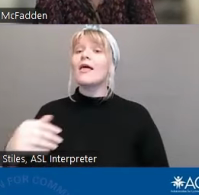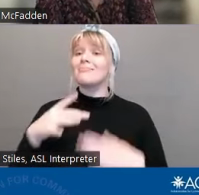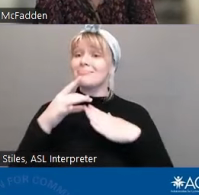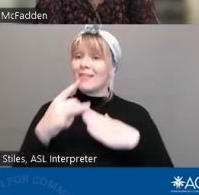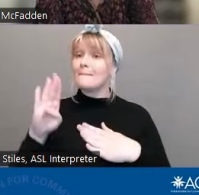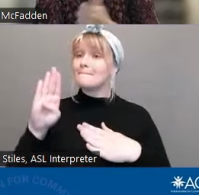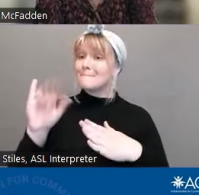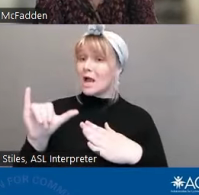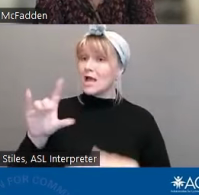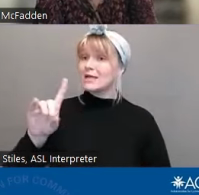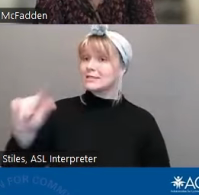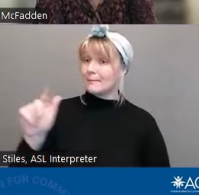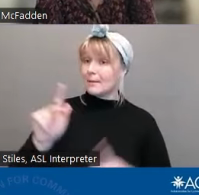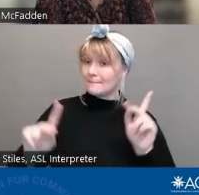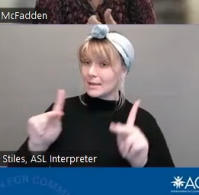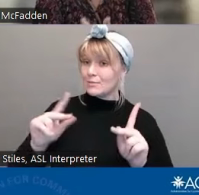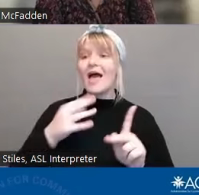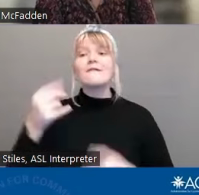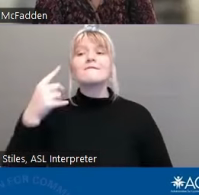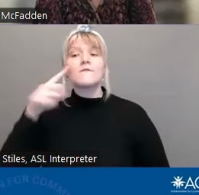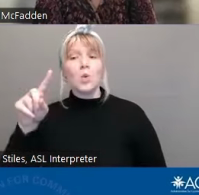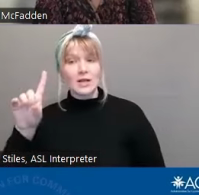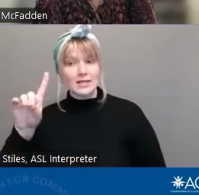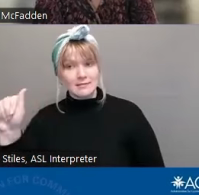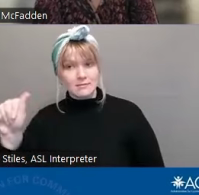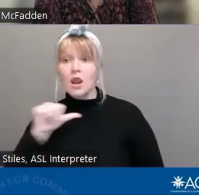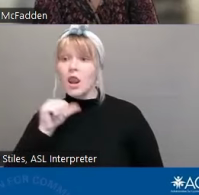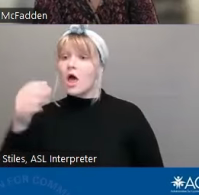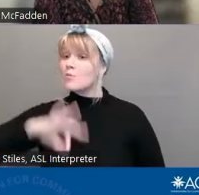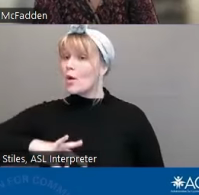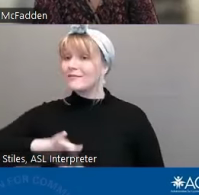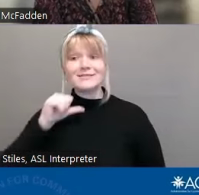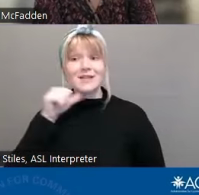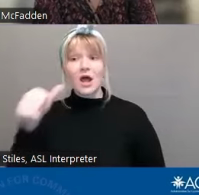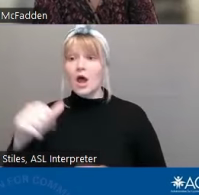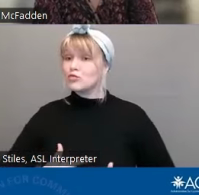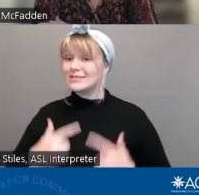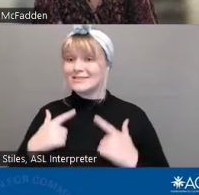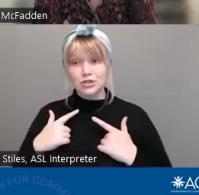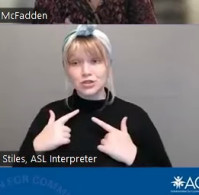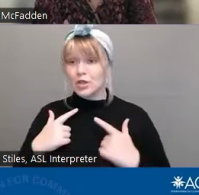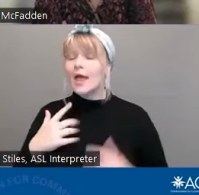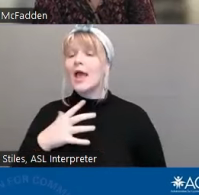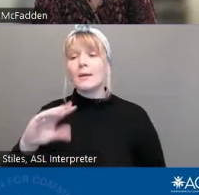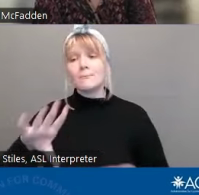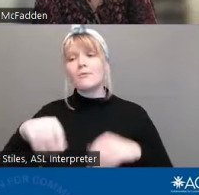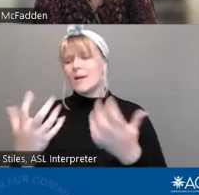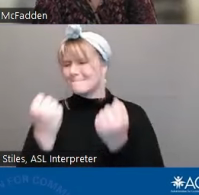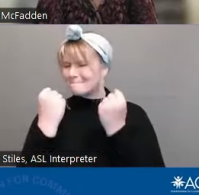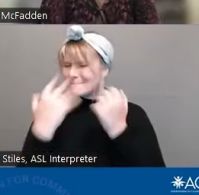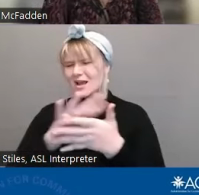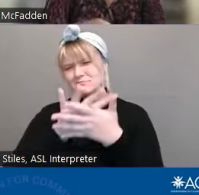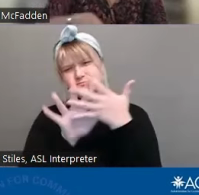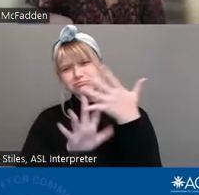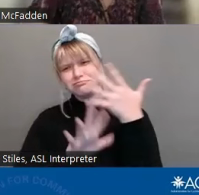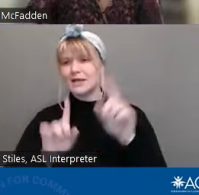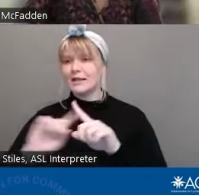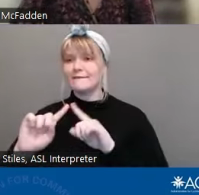They are nonprofit, nonresidential, and they provide a plethora of services like information,